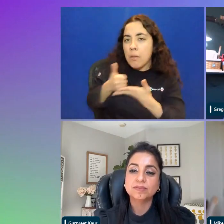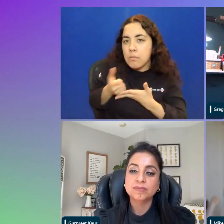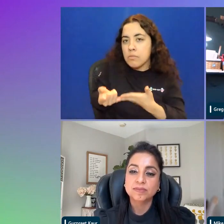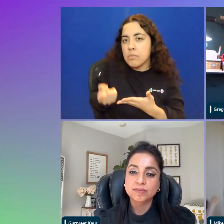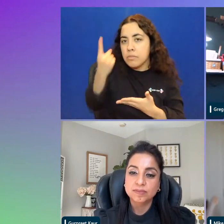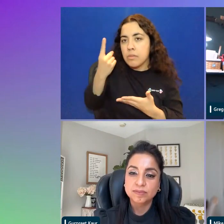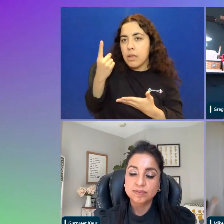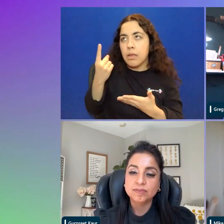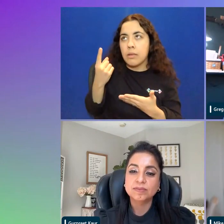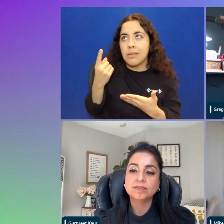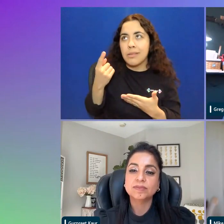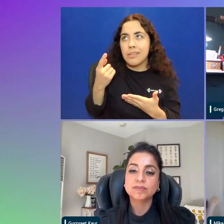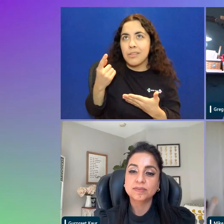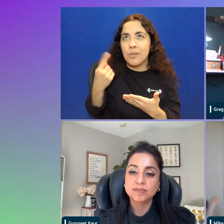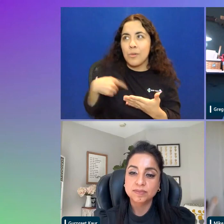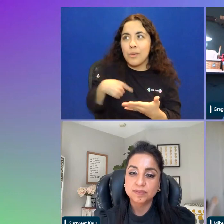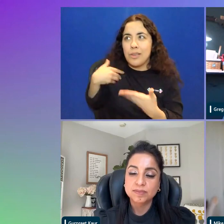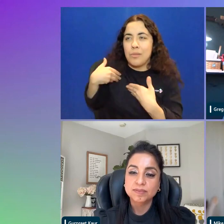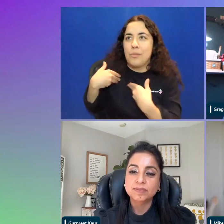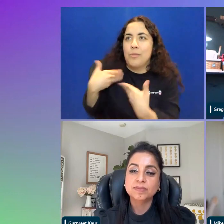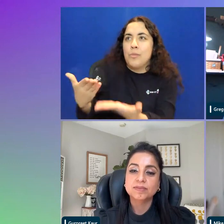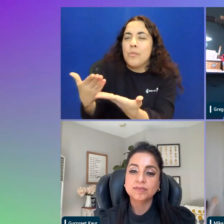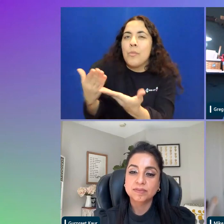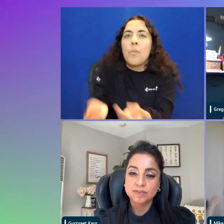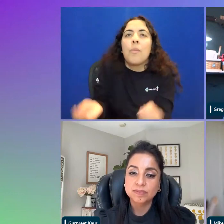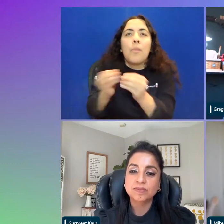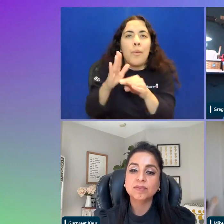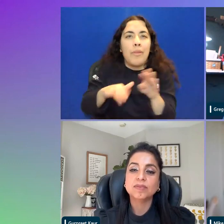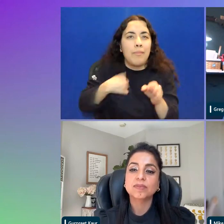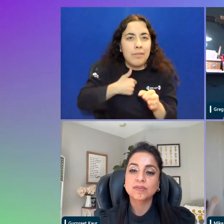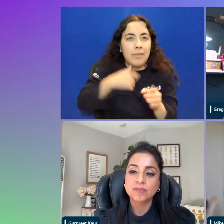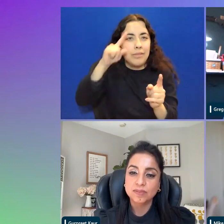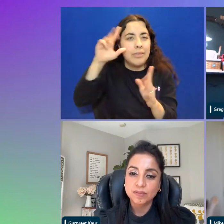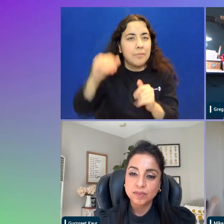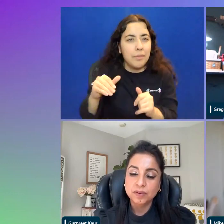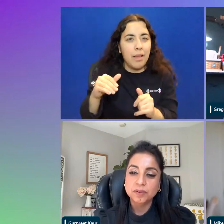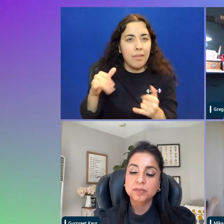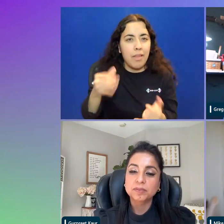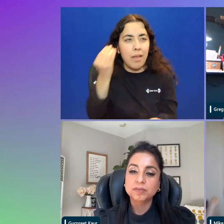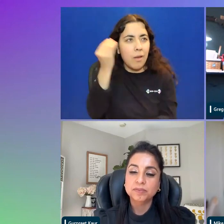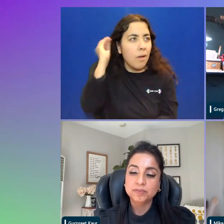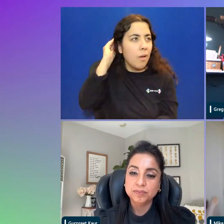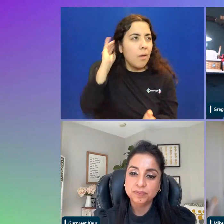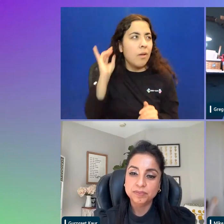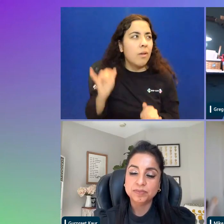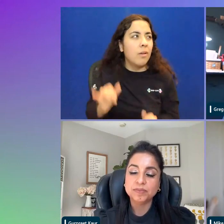more than I thought we were. That was a huge lesson for me. And it was a really you don't get those moments all the time,